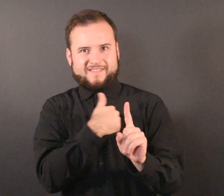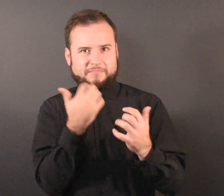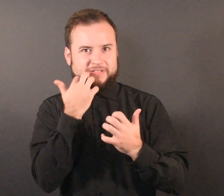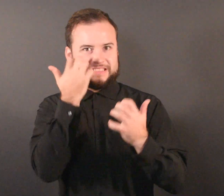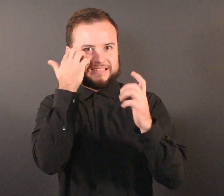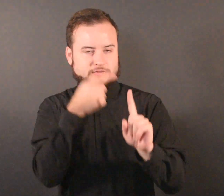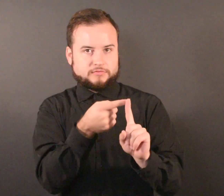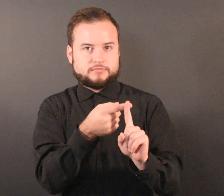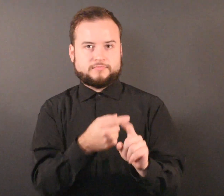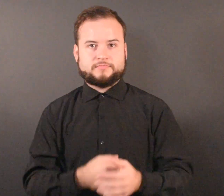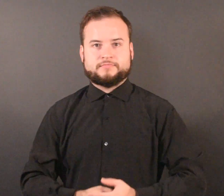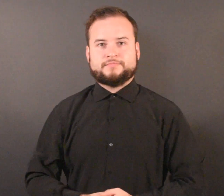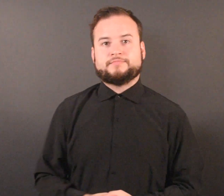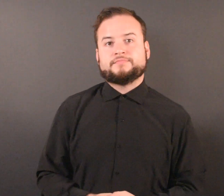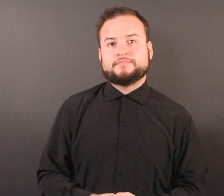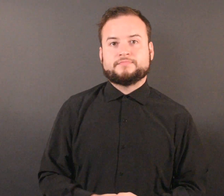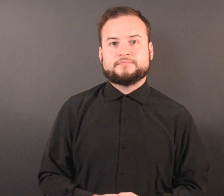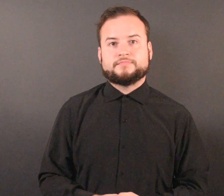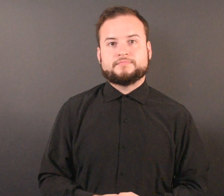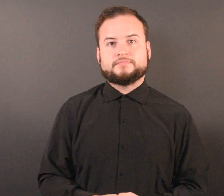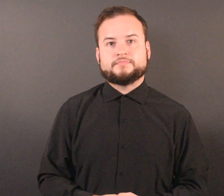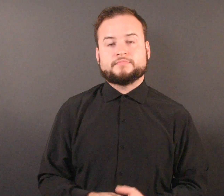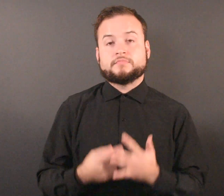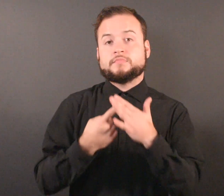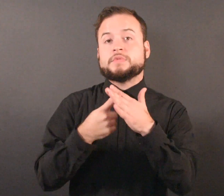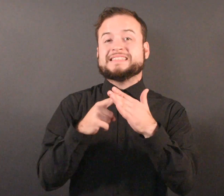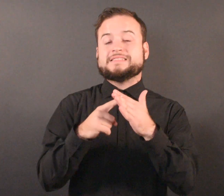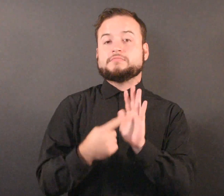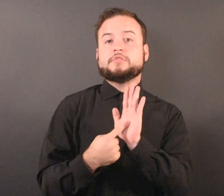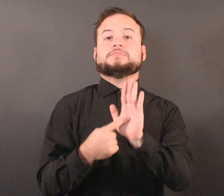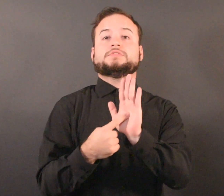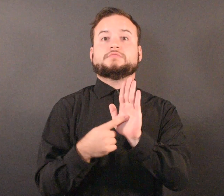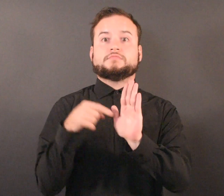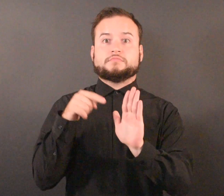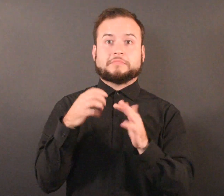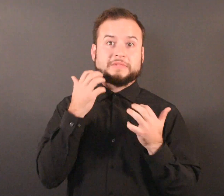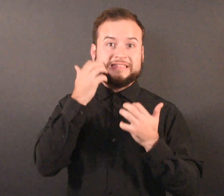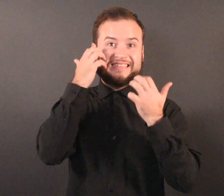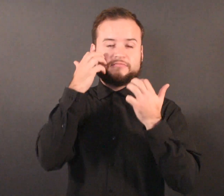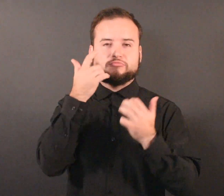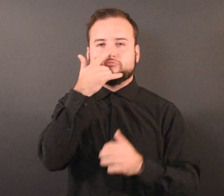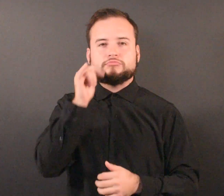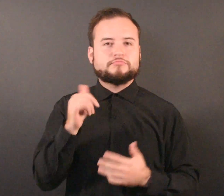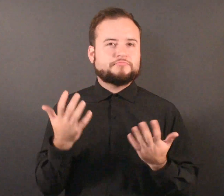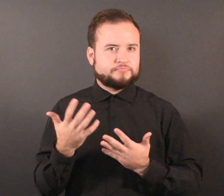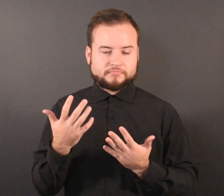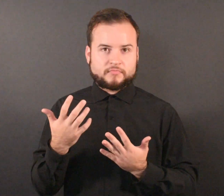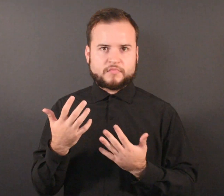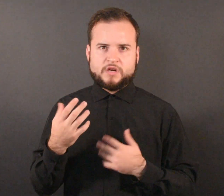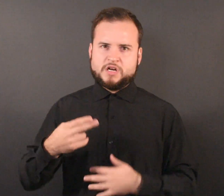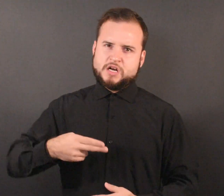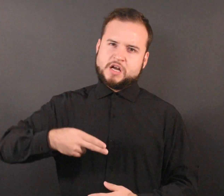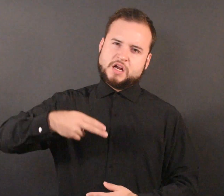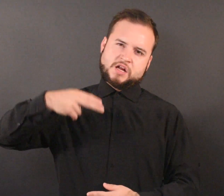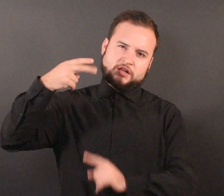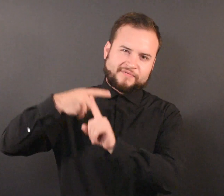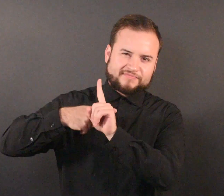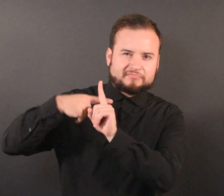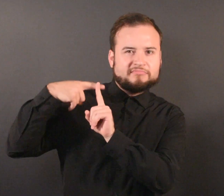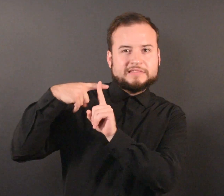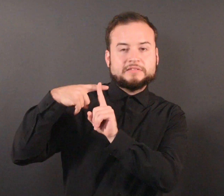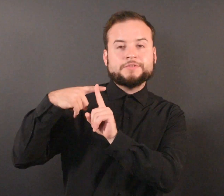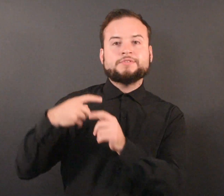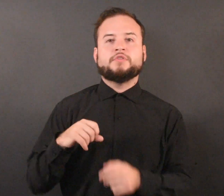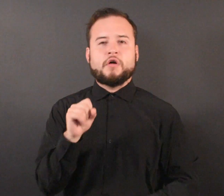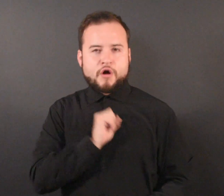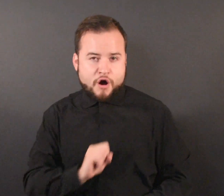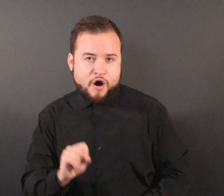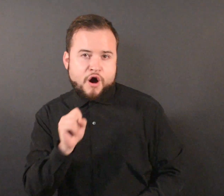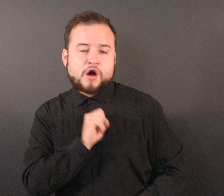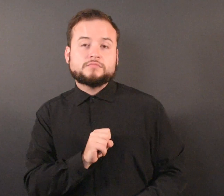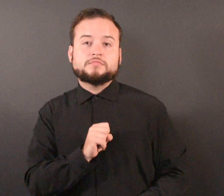Initial symptoms of measles include a high fever, cough, runny nose, and watery eyes